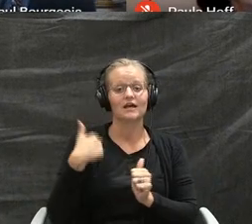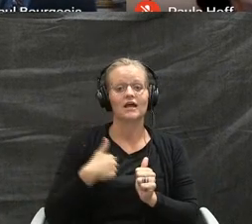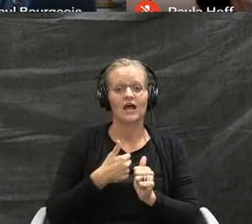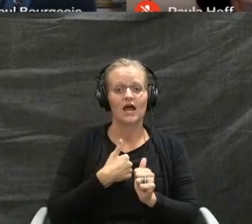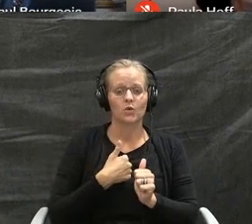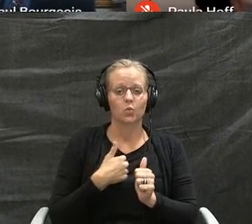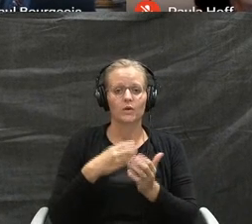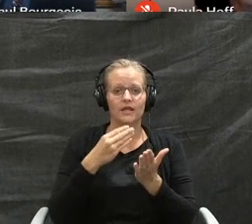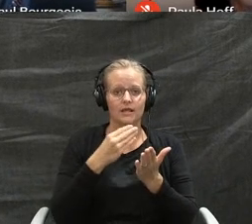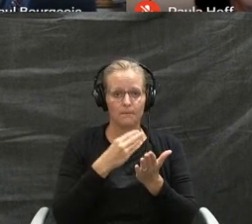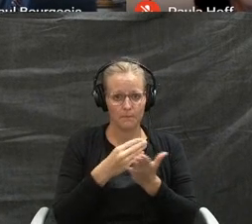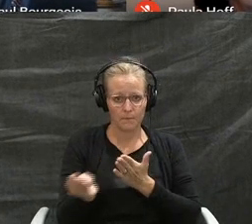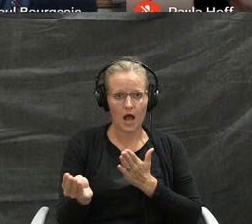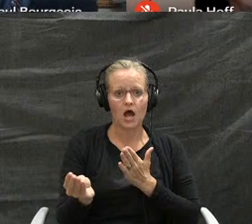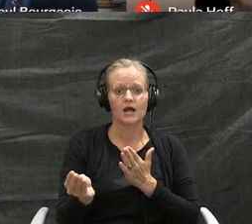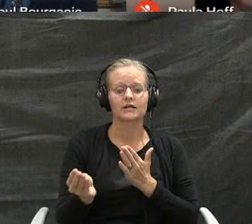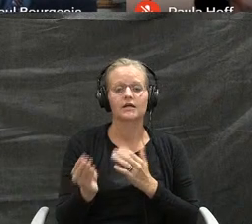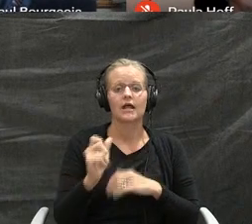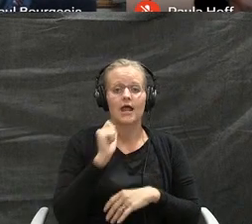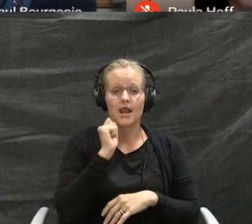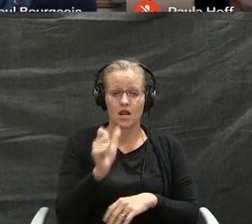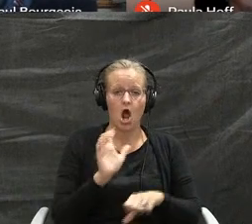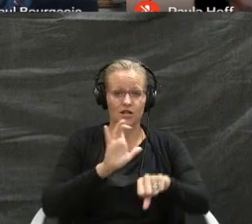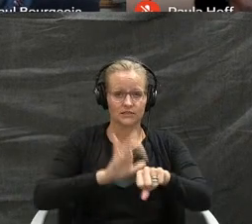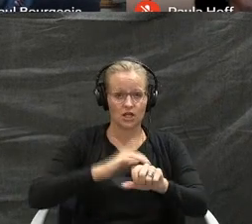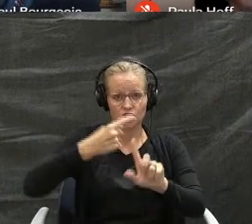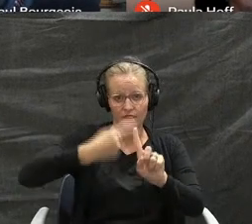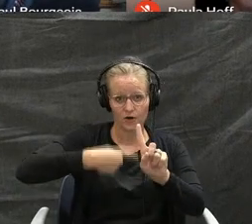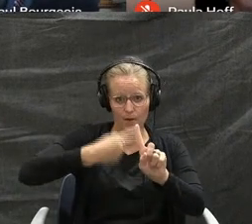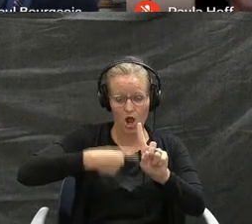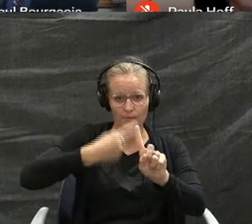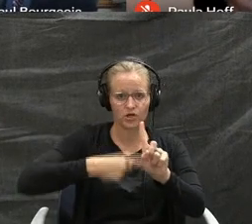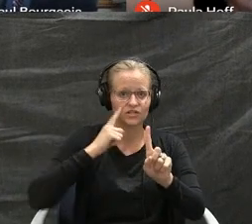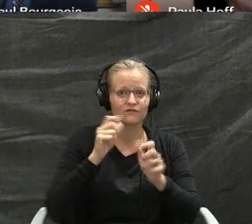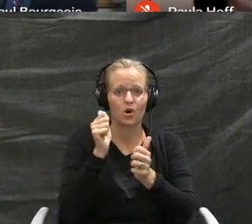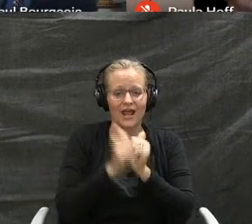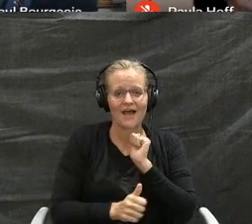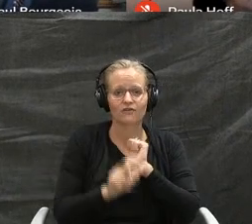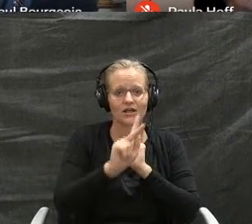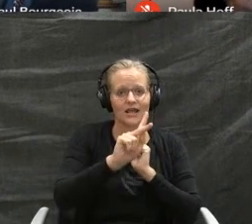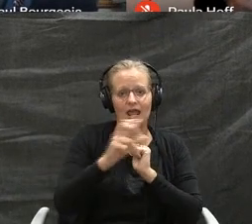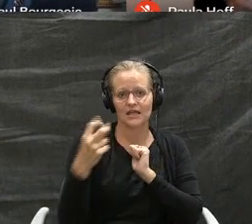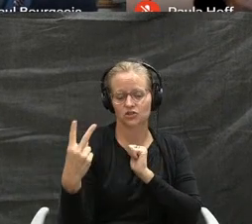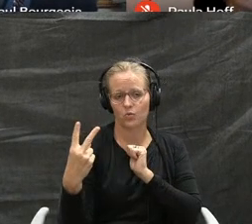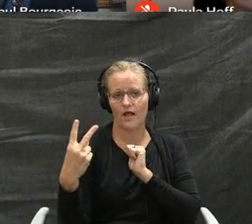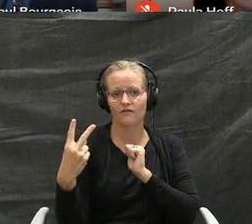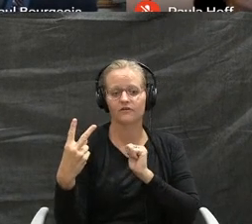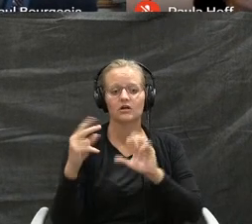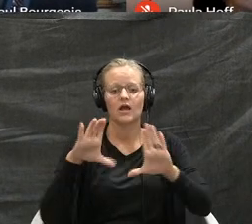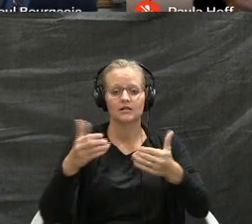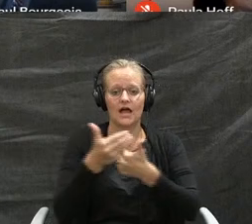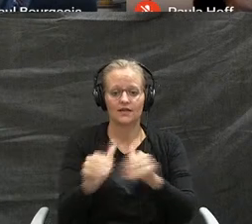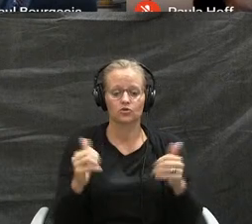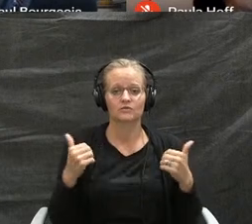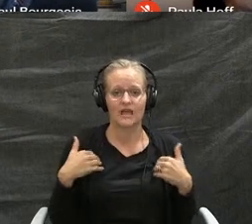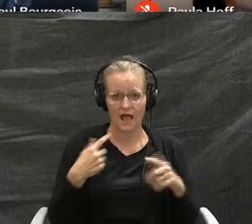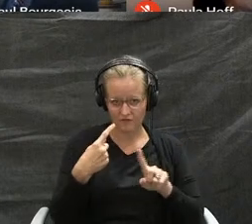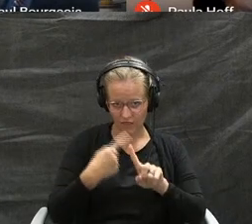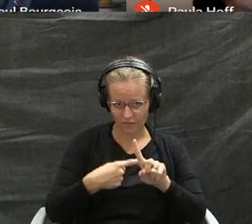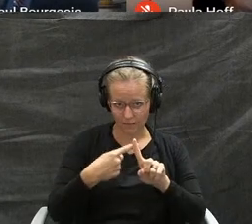for every instructional space so that's every K12 classroom. Every small group instruction classroom Fayed areas.